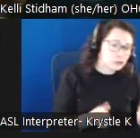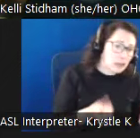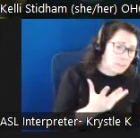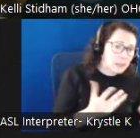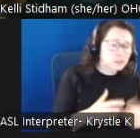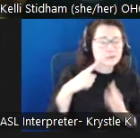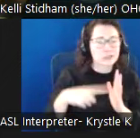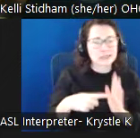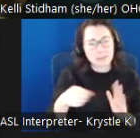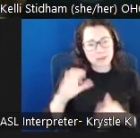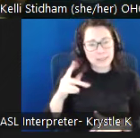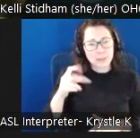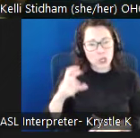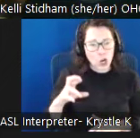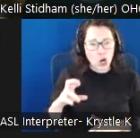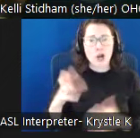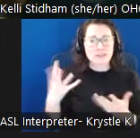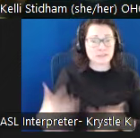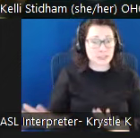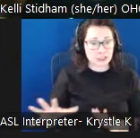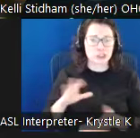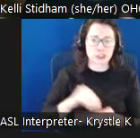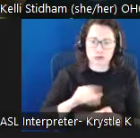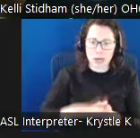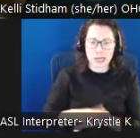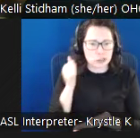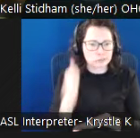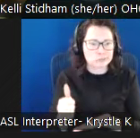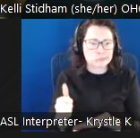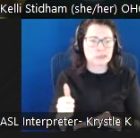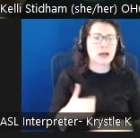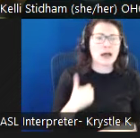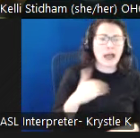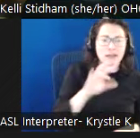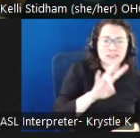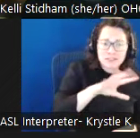first aid certification is done and on